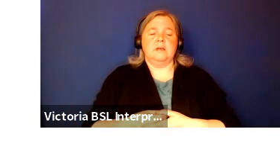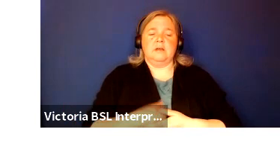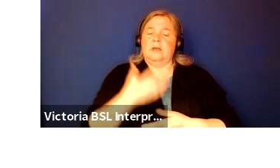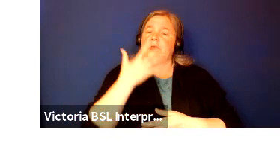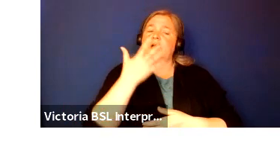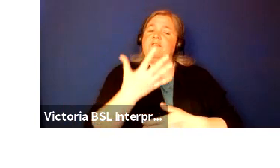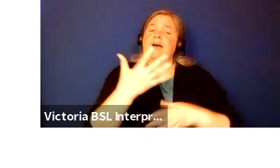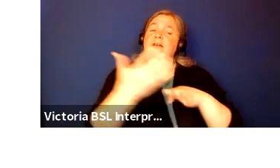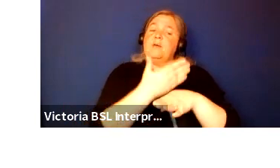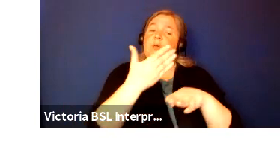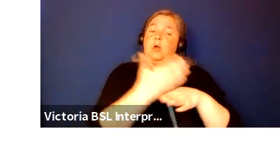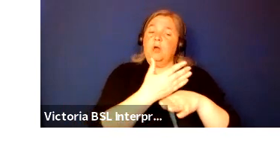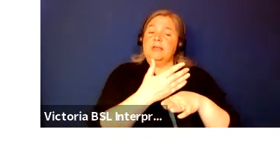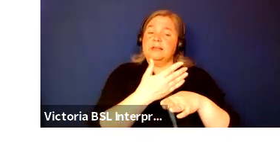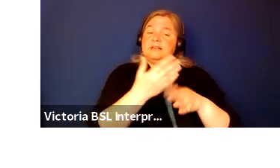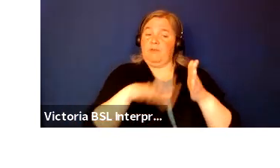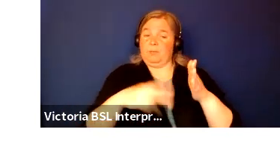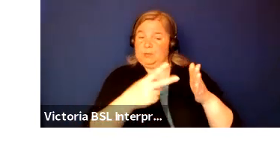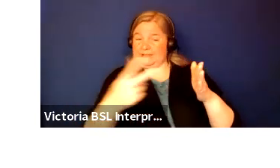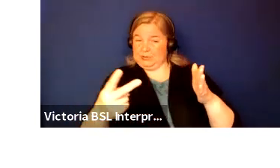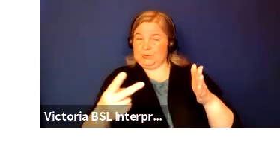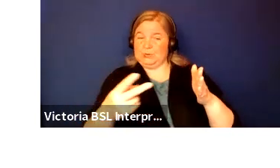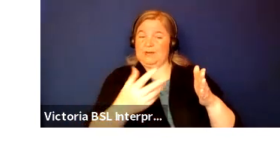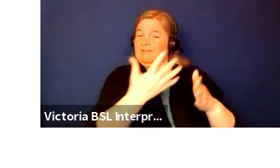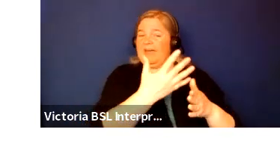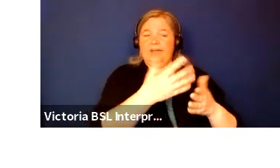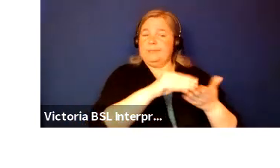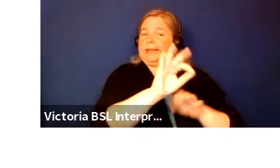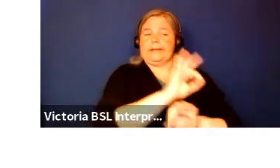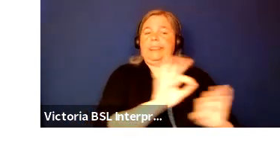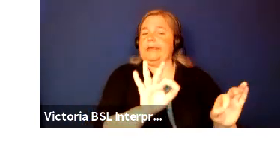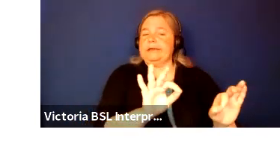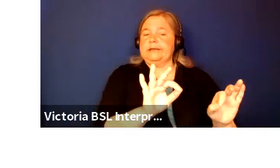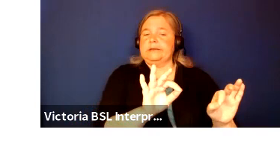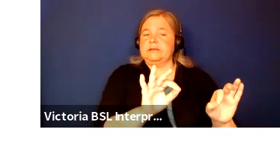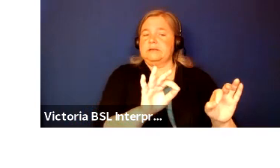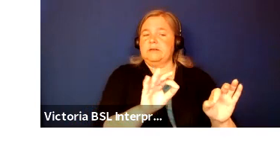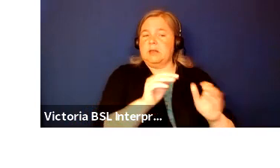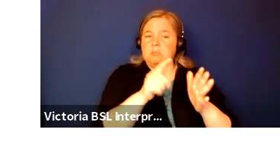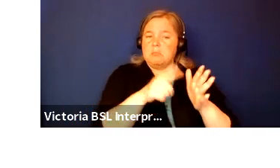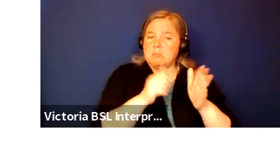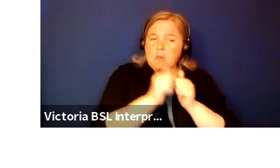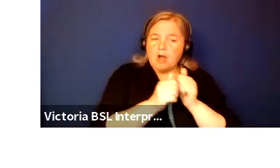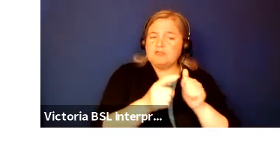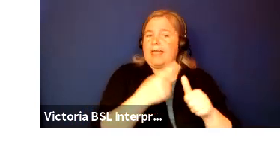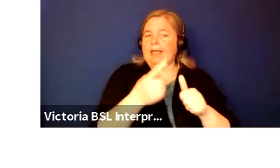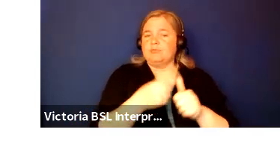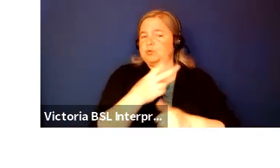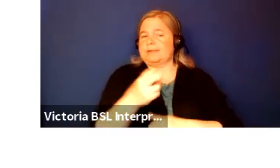disabilities out of the 22 did not get any salary in the month of March and April 2020.